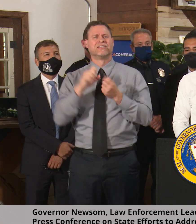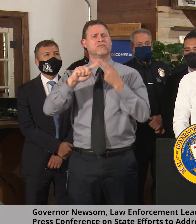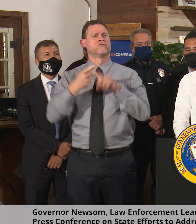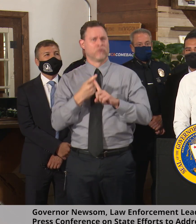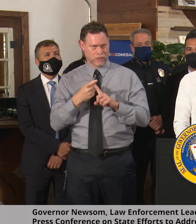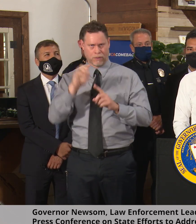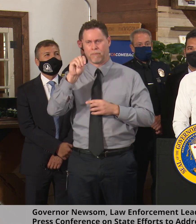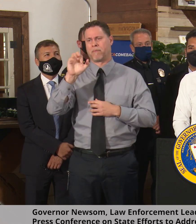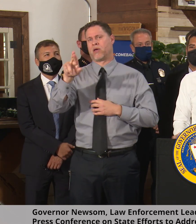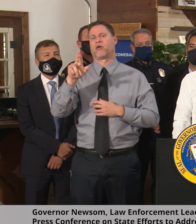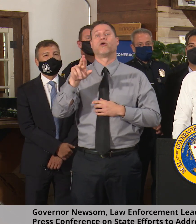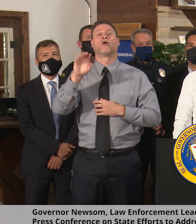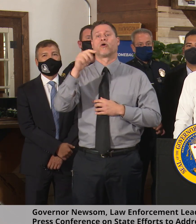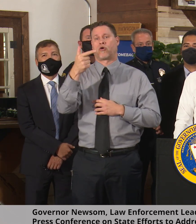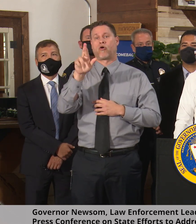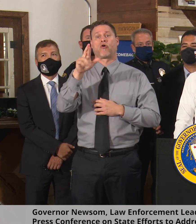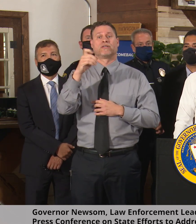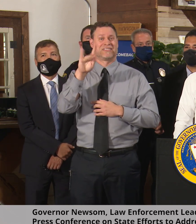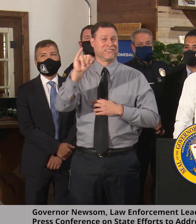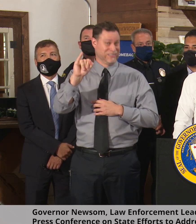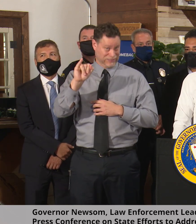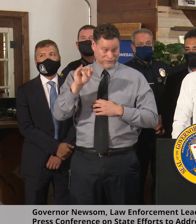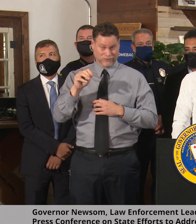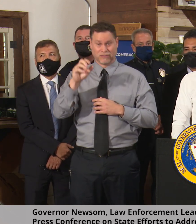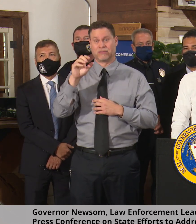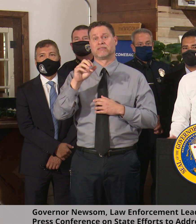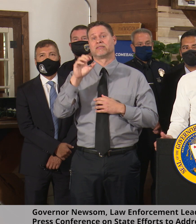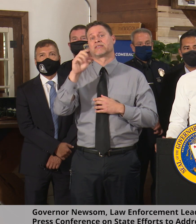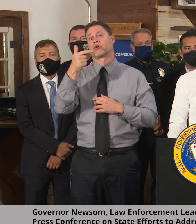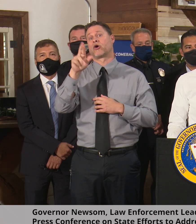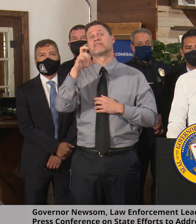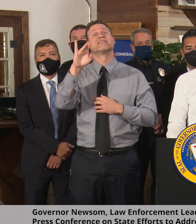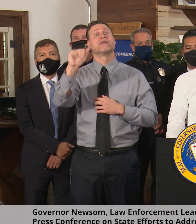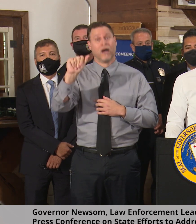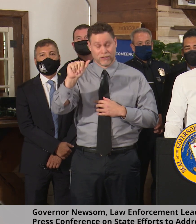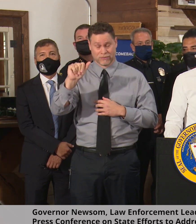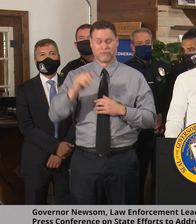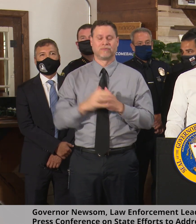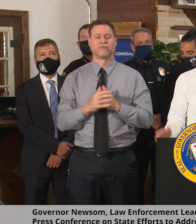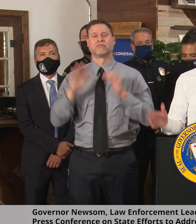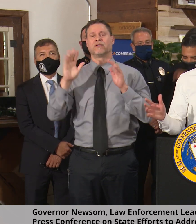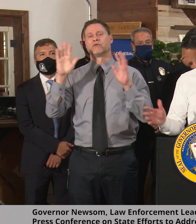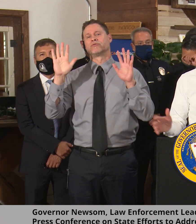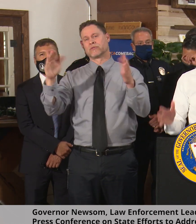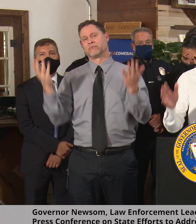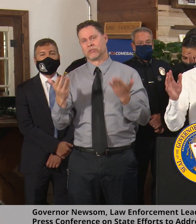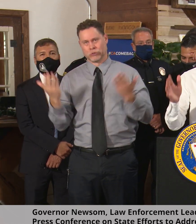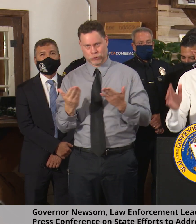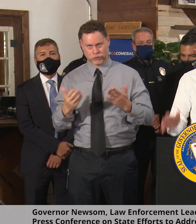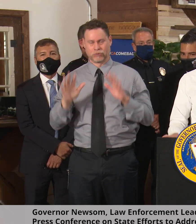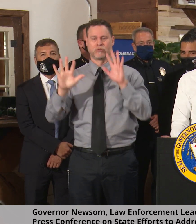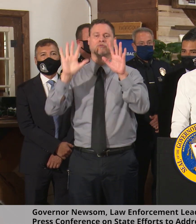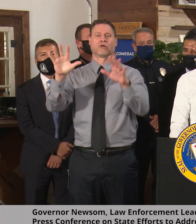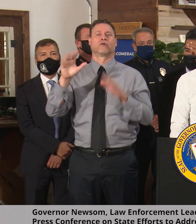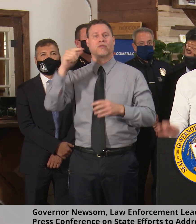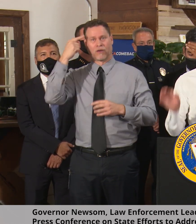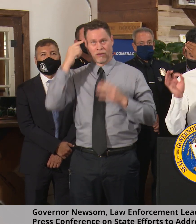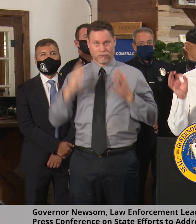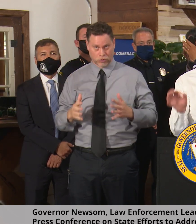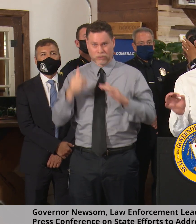mayor Garcia. It's great to be here in Long Beach. Thank you to our assembly members who are here, to our incredible governor and our chiefs, we're all trying to keep this under a minute so I'm going to be brief.